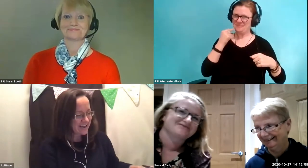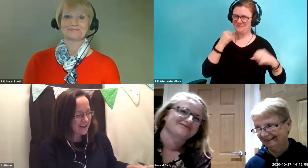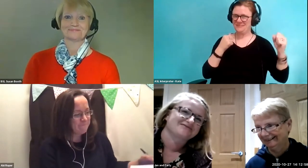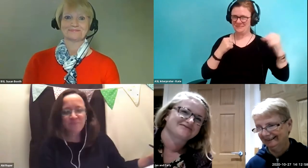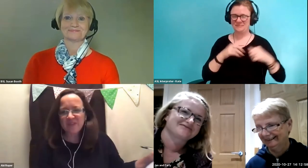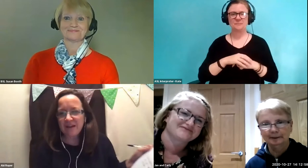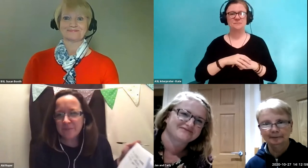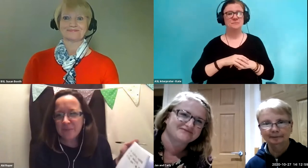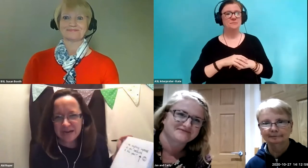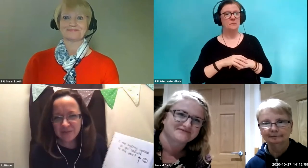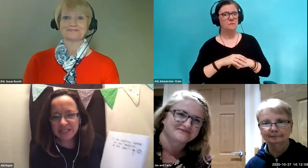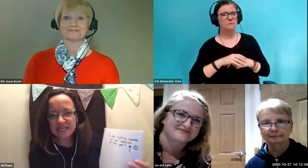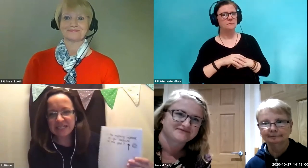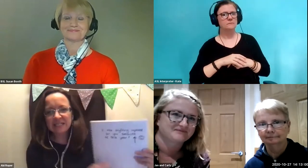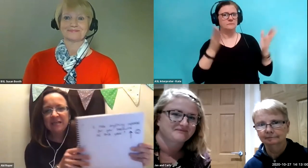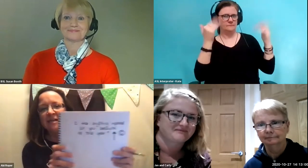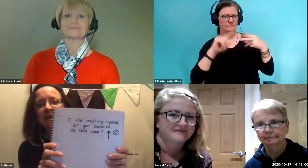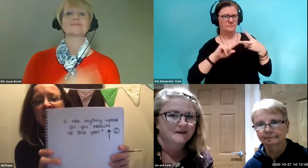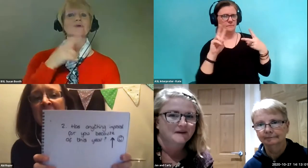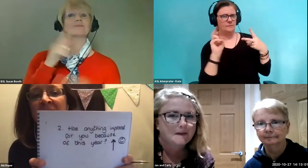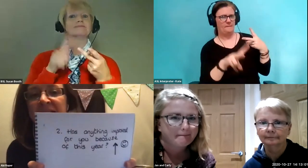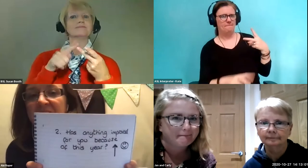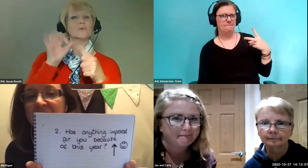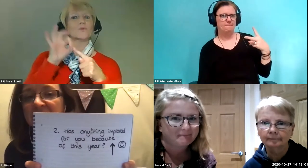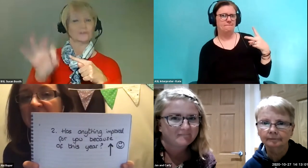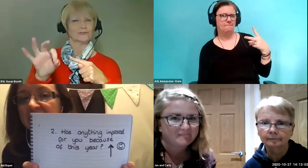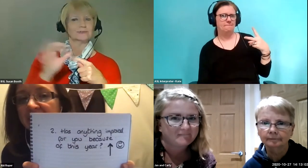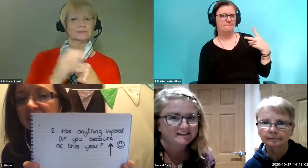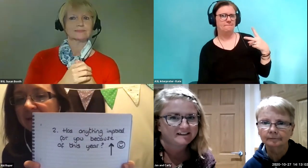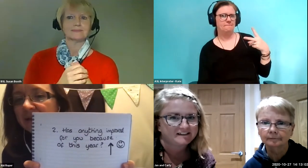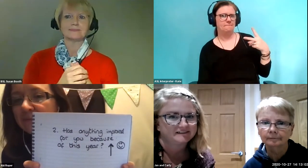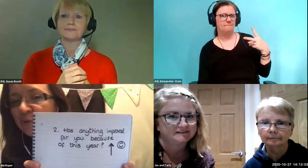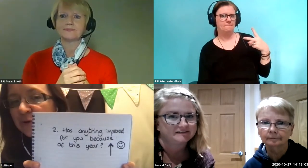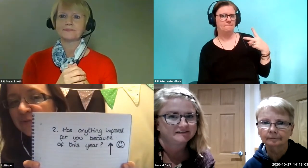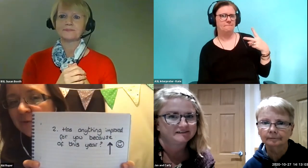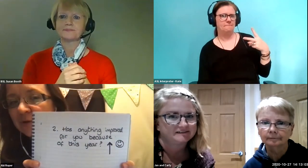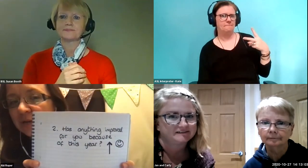um my next question is has anything improved for you